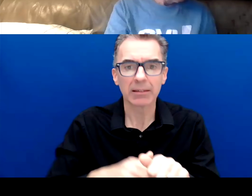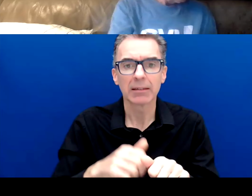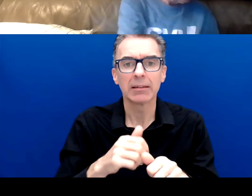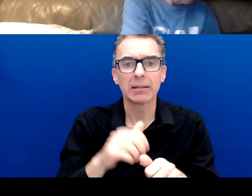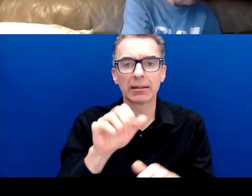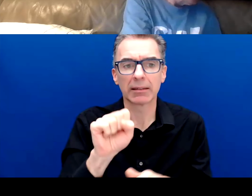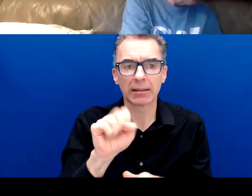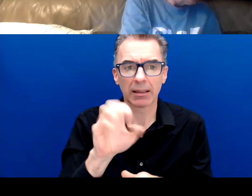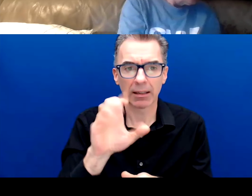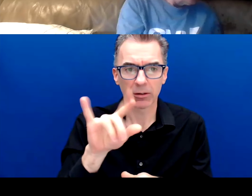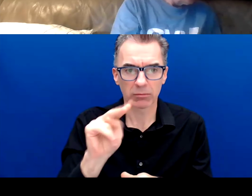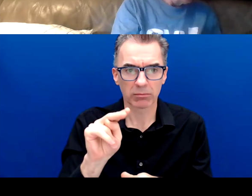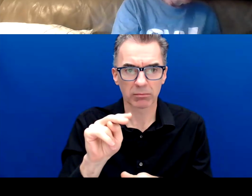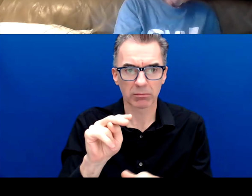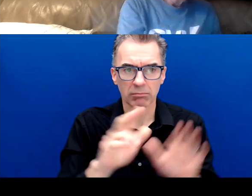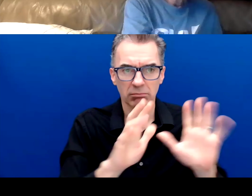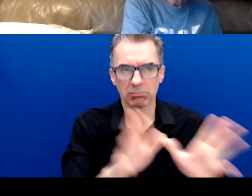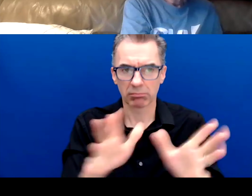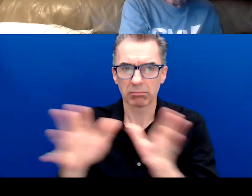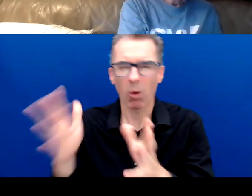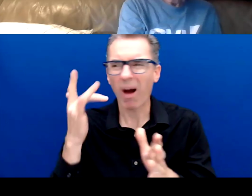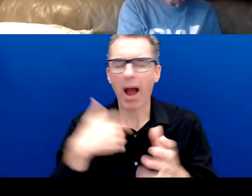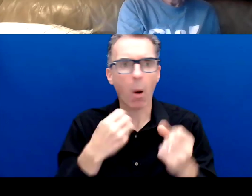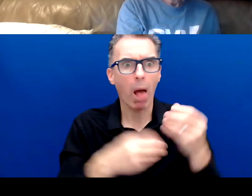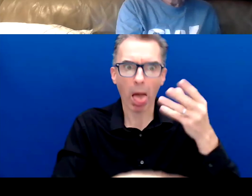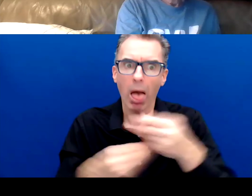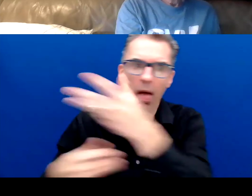Just to reduce the clutter of it, to try to move towards more efficiency of